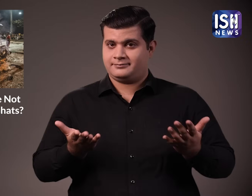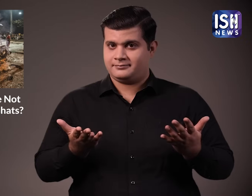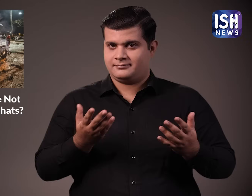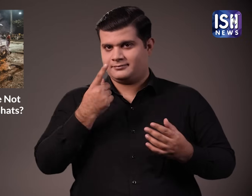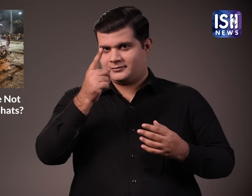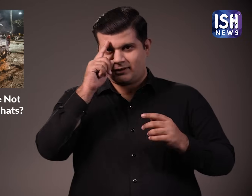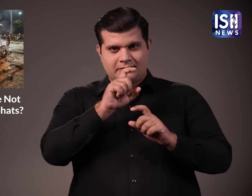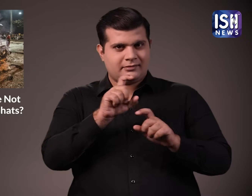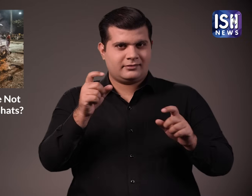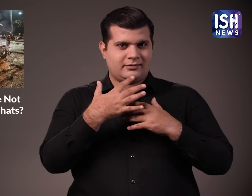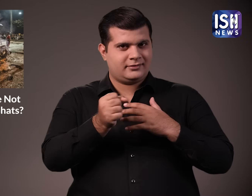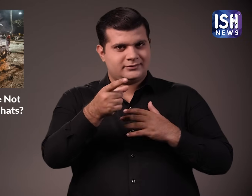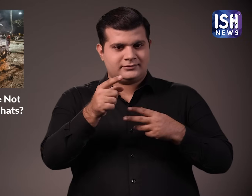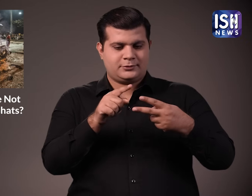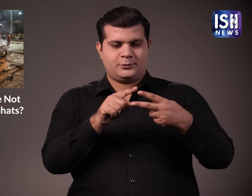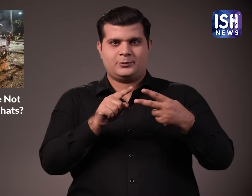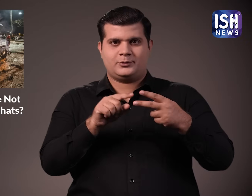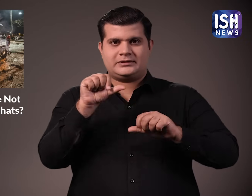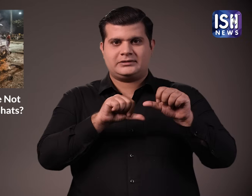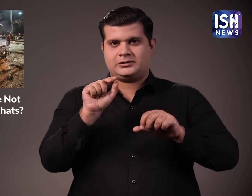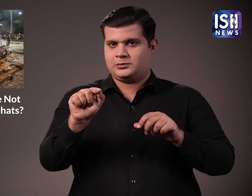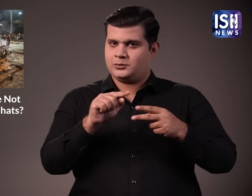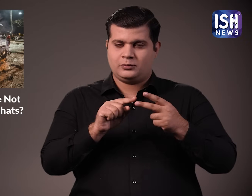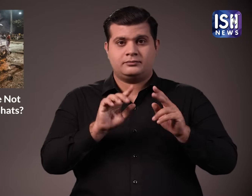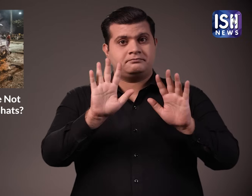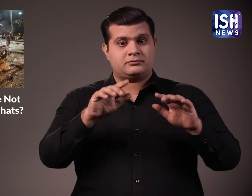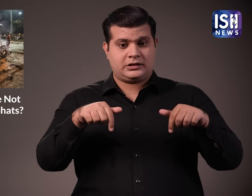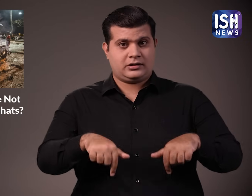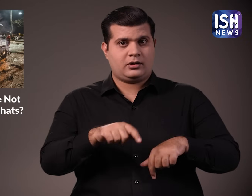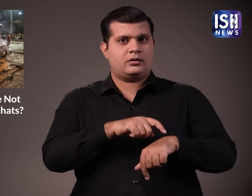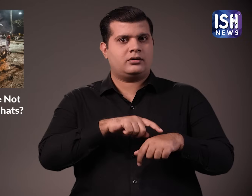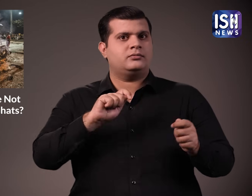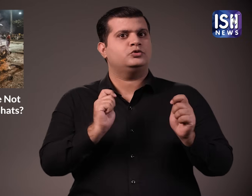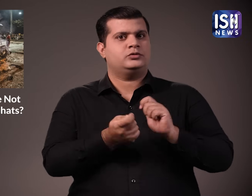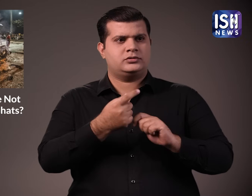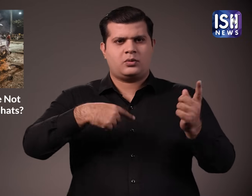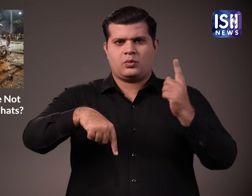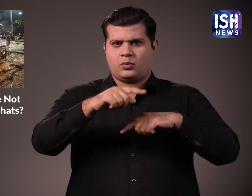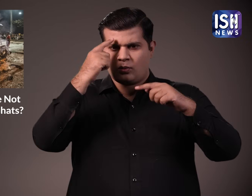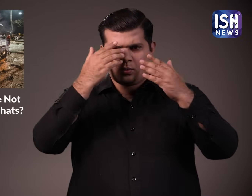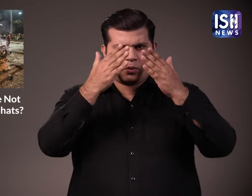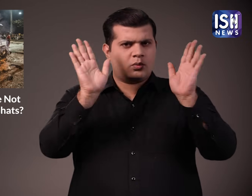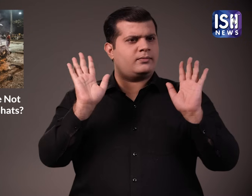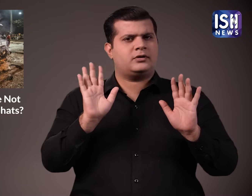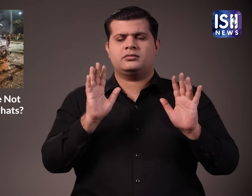You all understood the 2 scientific reasons. Times have changed now and people have become broad-minded.